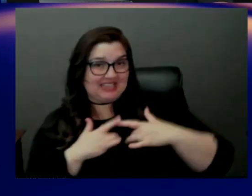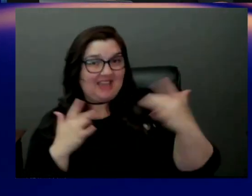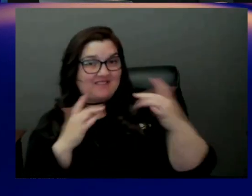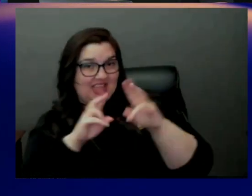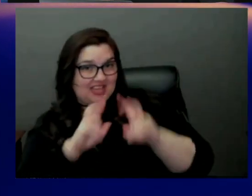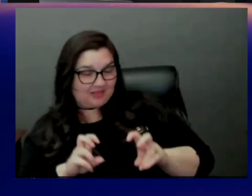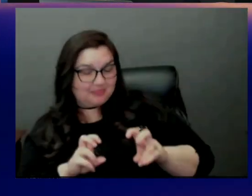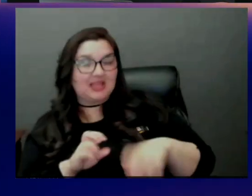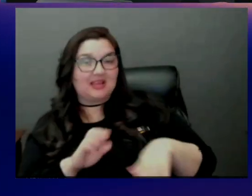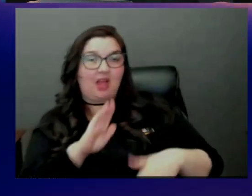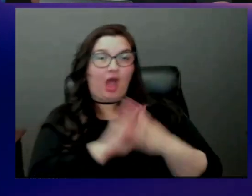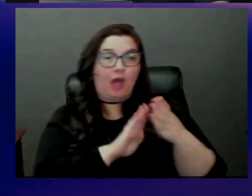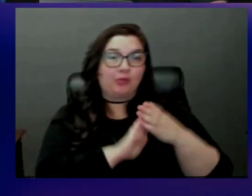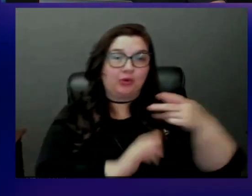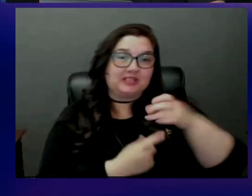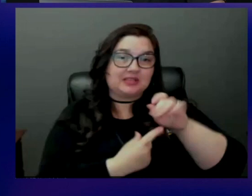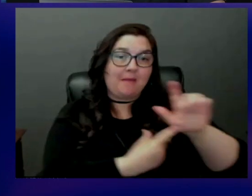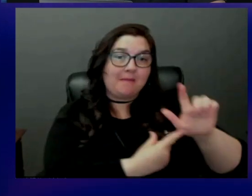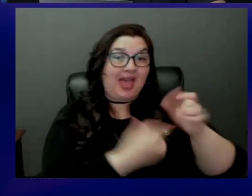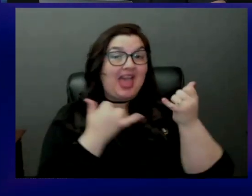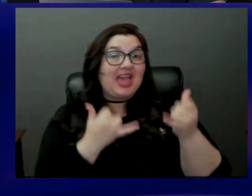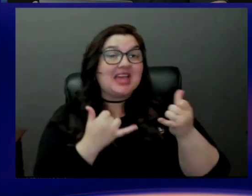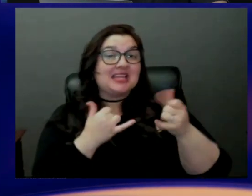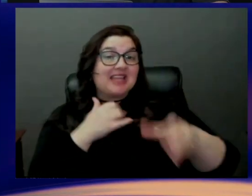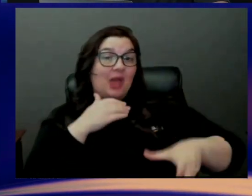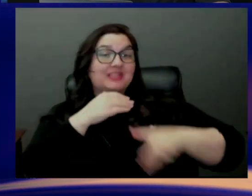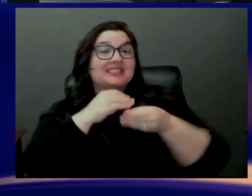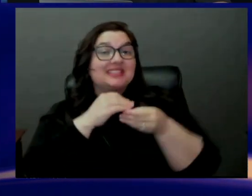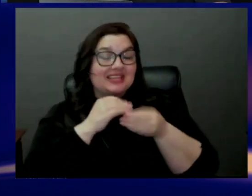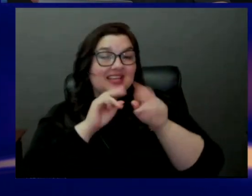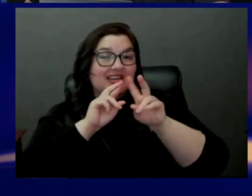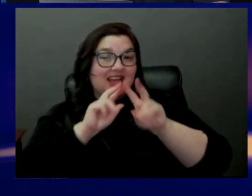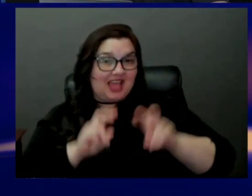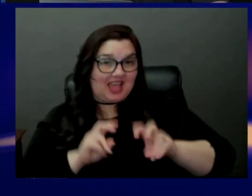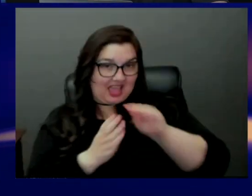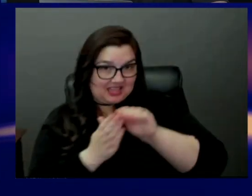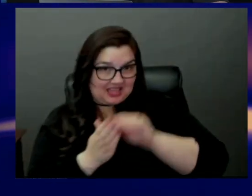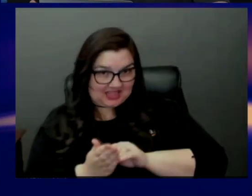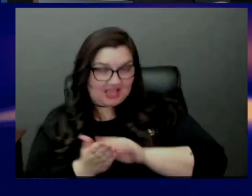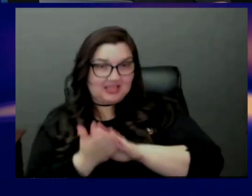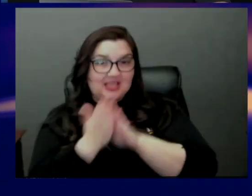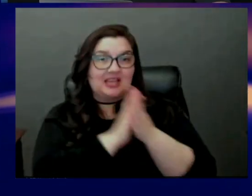We've now extended log analytics into log monitoring. [Kyle] Okay, what does that mean?